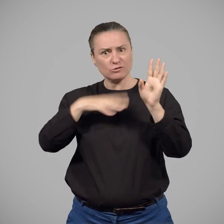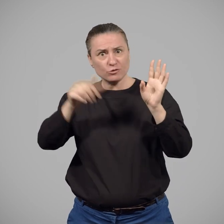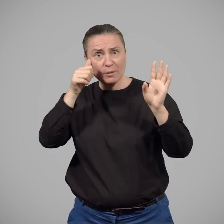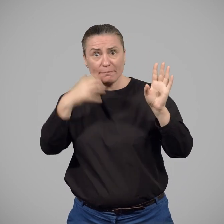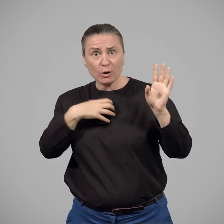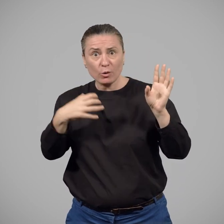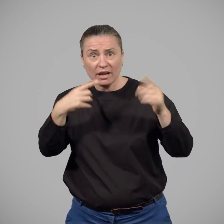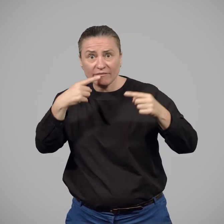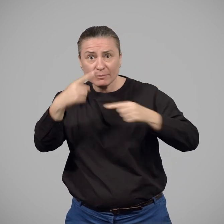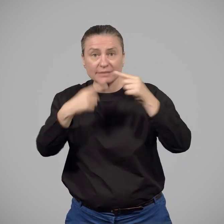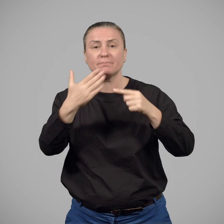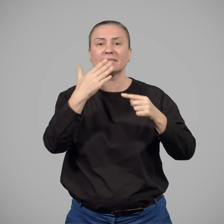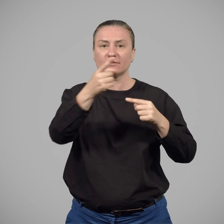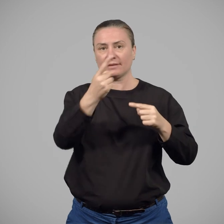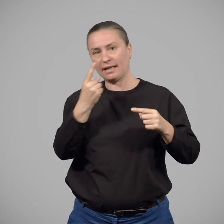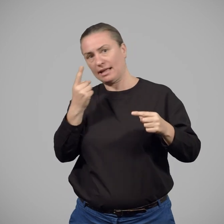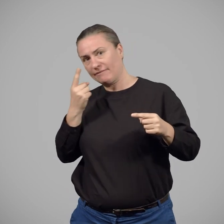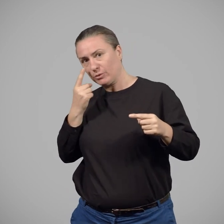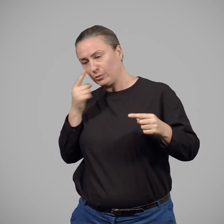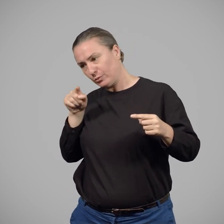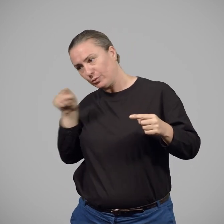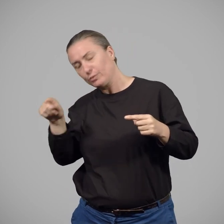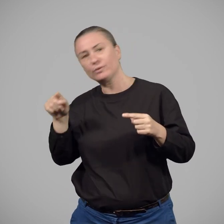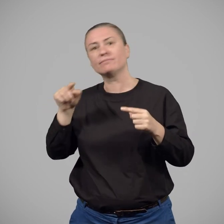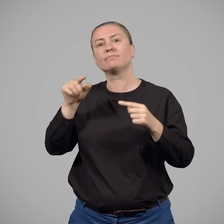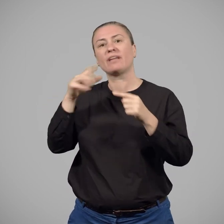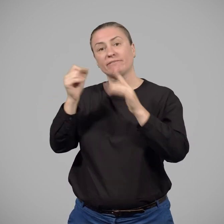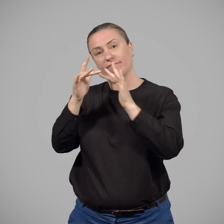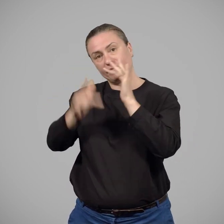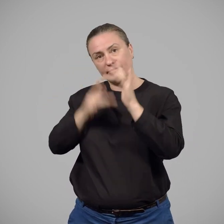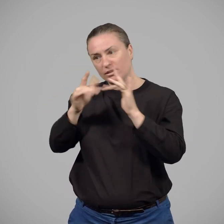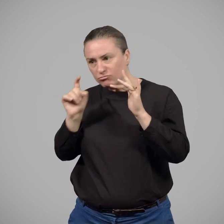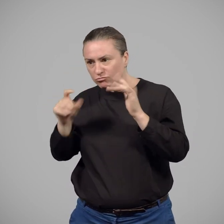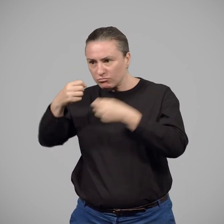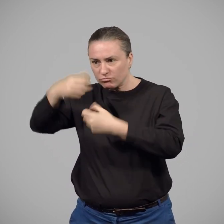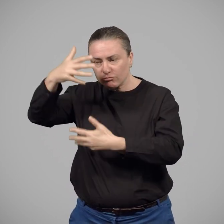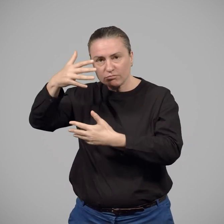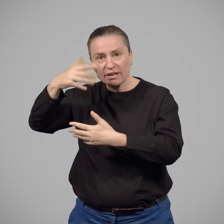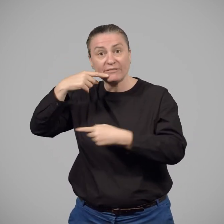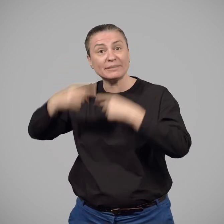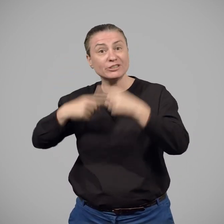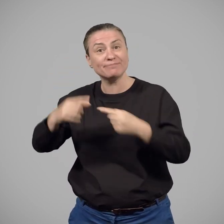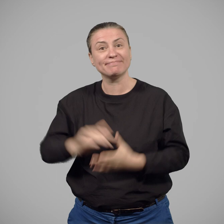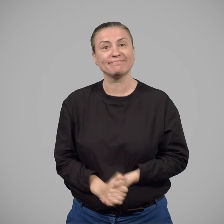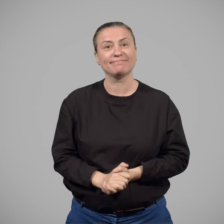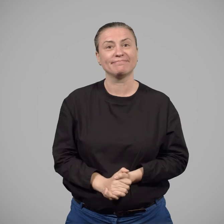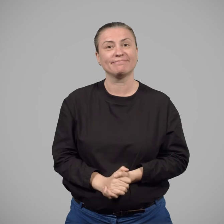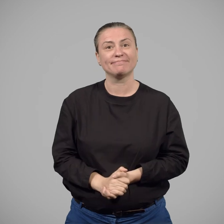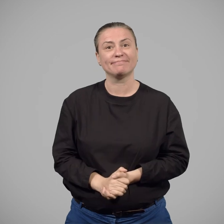For more information, check out the Brunswick Music Festival website.